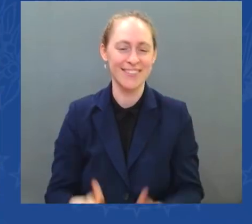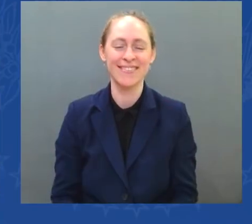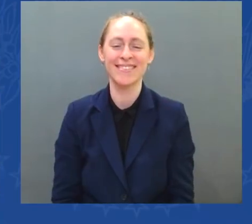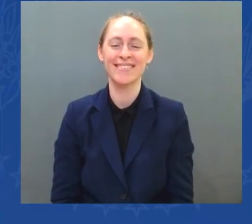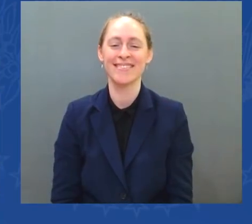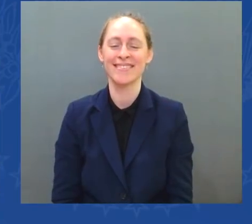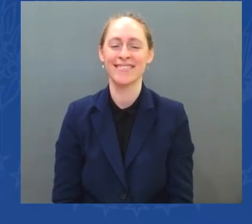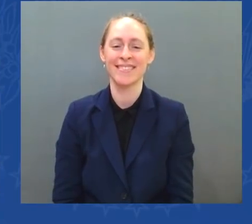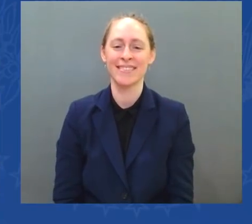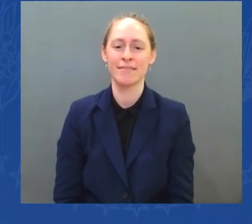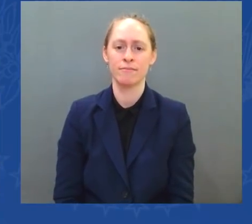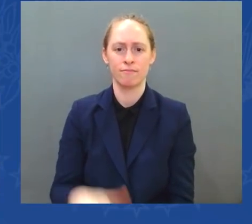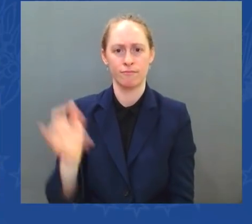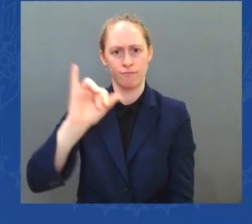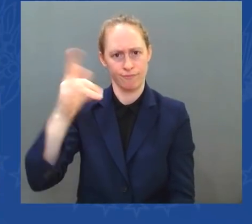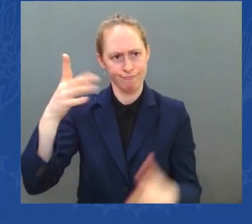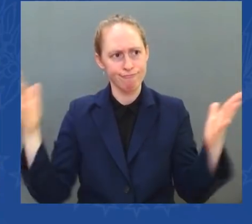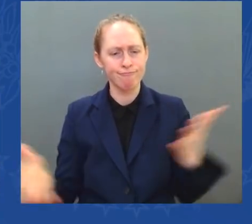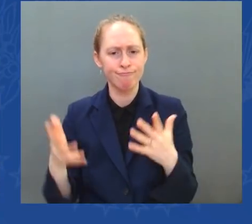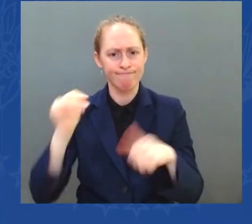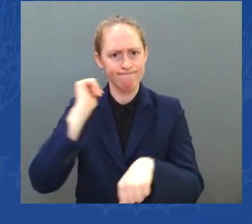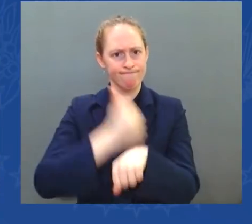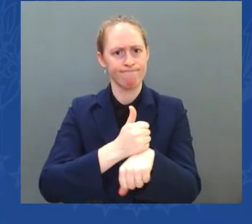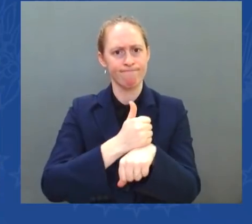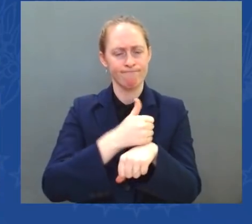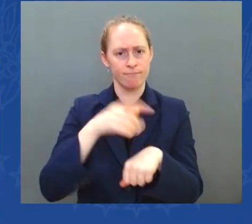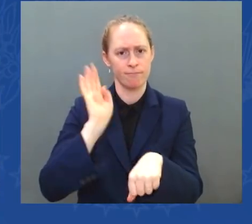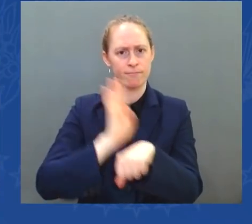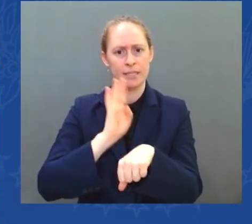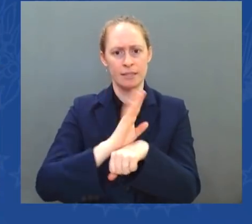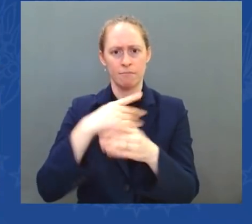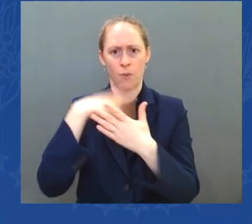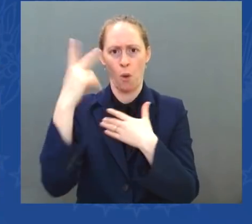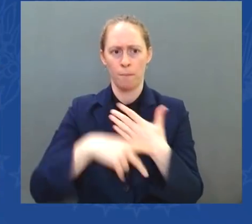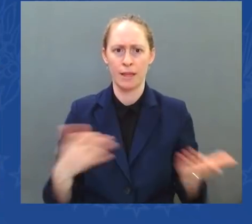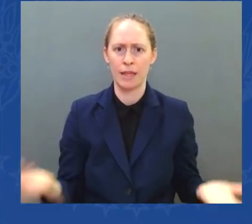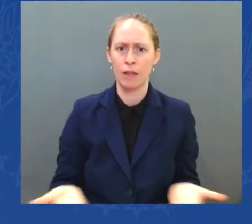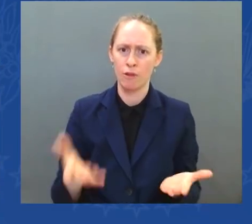That's why I signed an executive order to advance HBCU excellence across the entire administration,